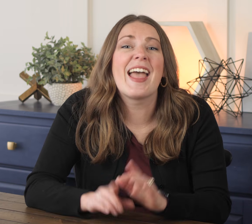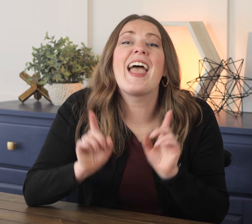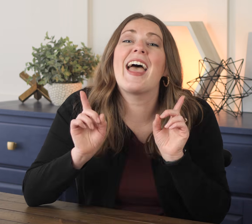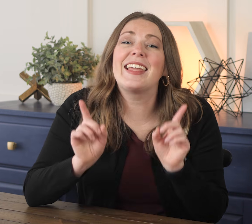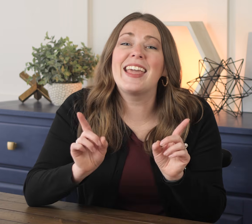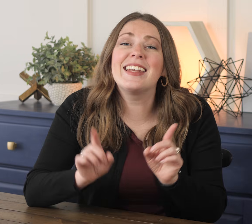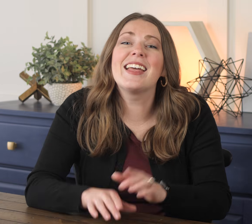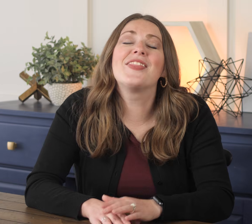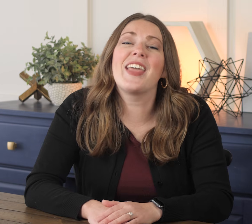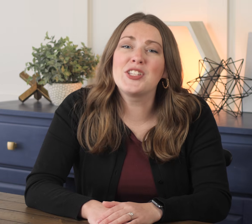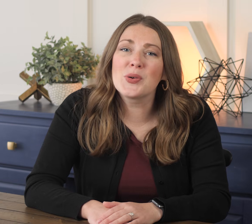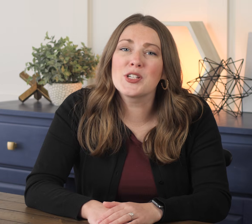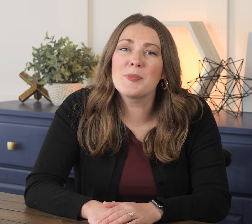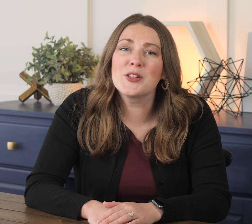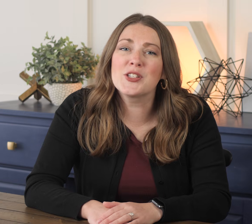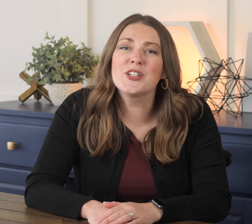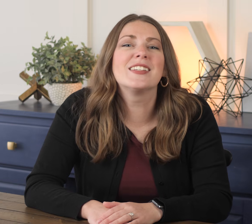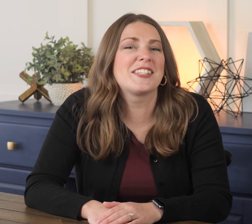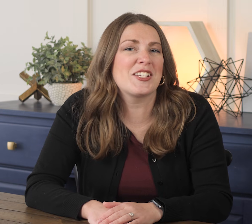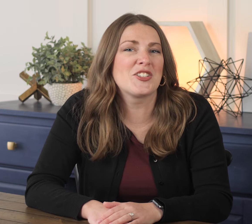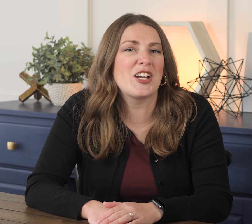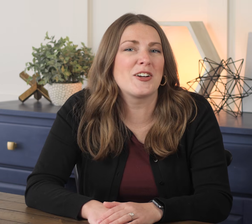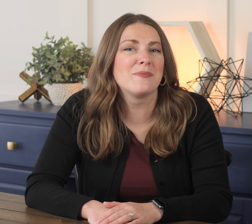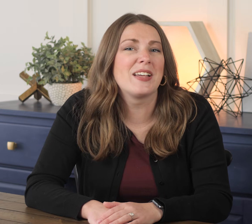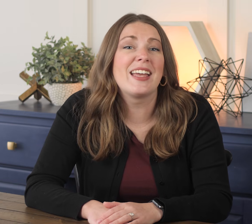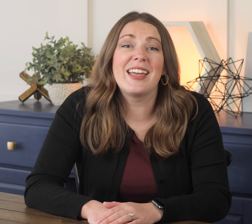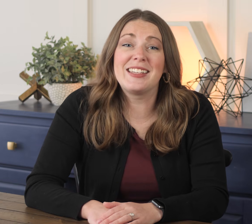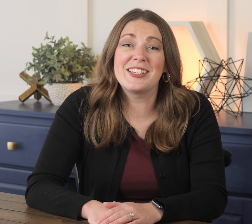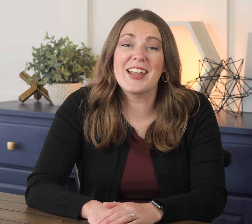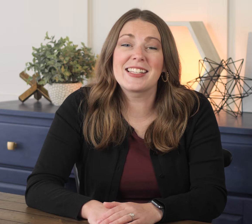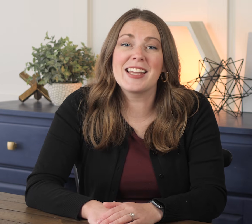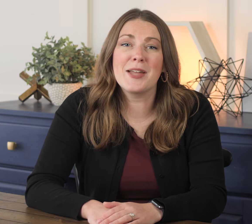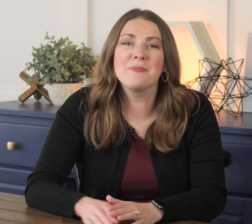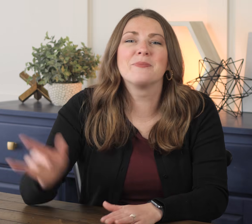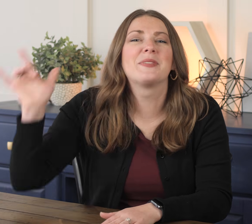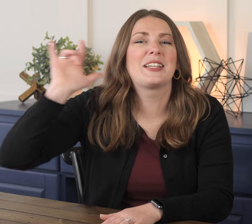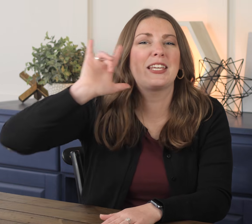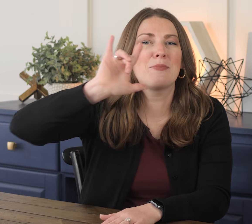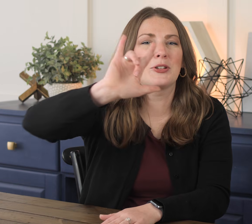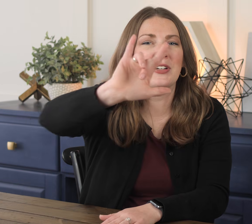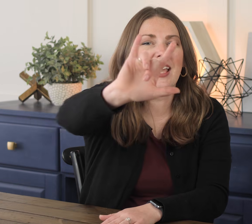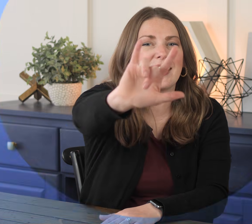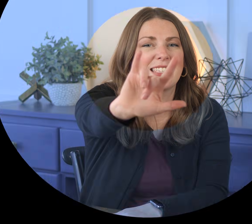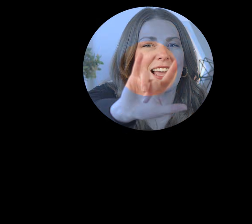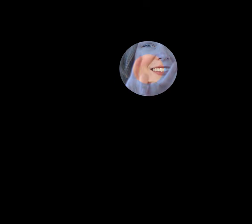and again thanks to our sponsor Skillshare. Until next time keep learning how to sign.